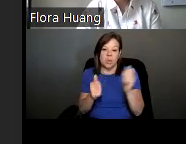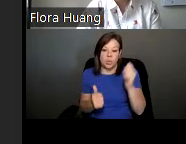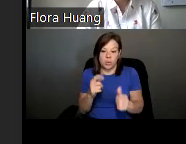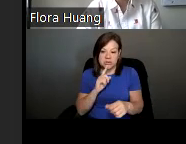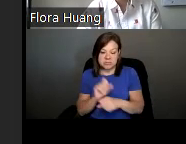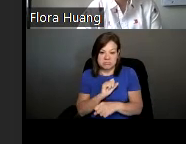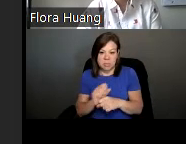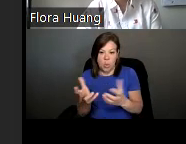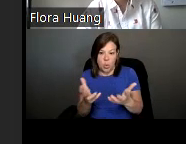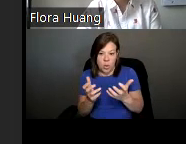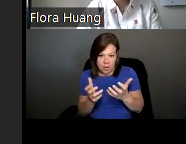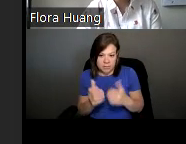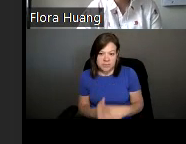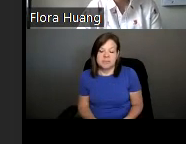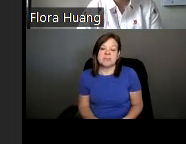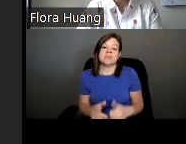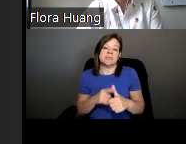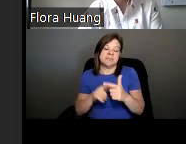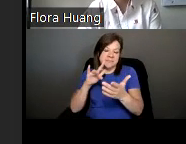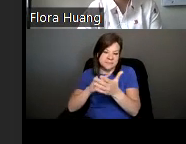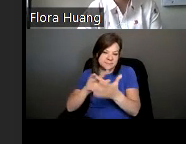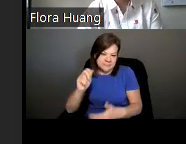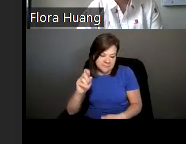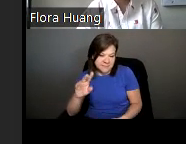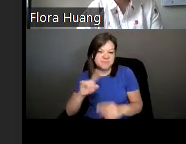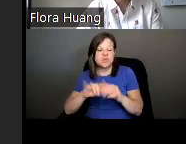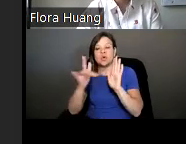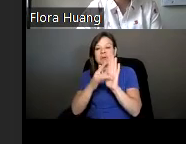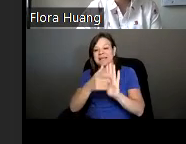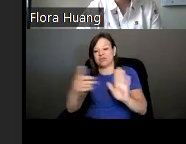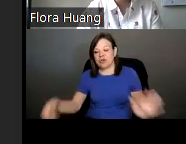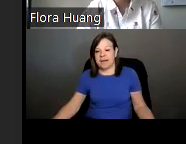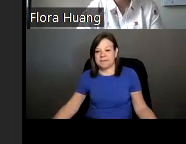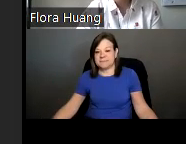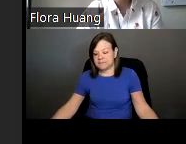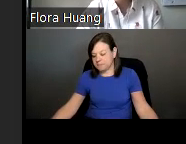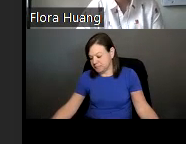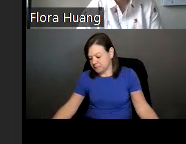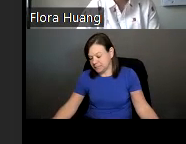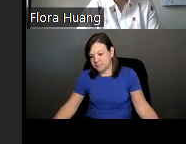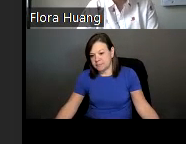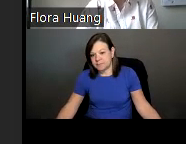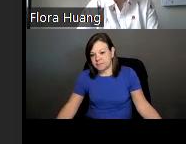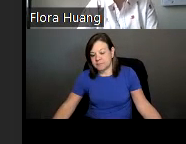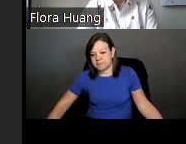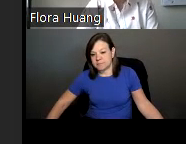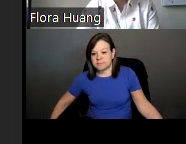and then click the arrows, or you click and drag. If you have different names, like I see that someone mentioned,